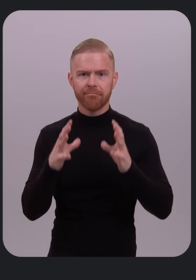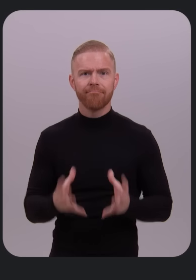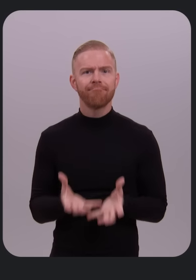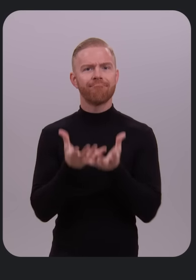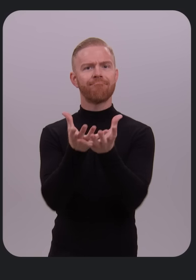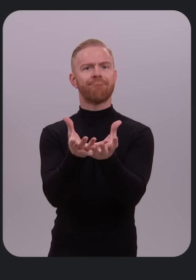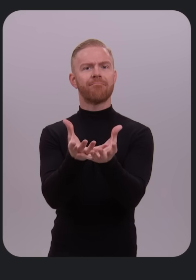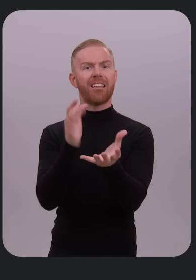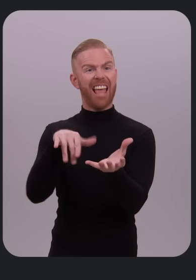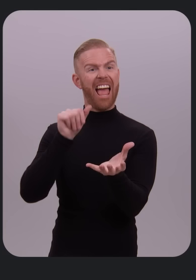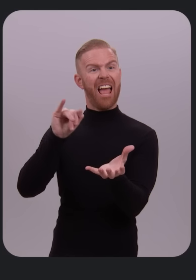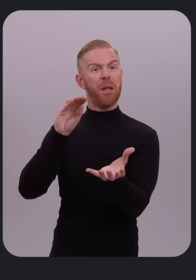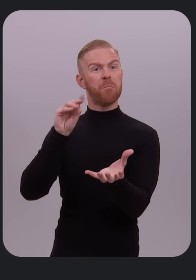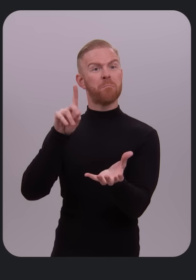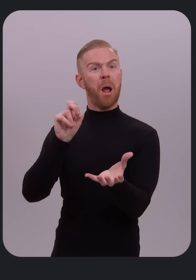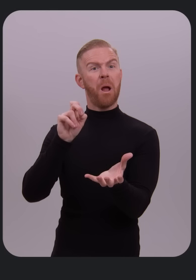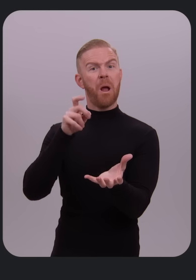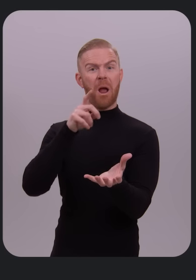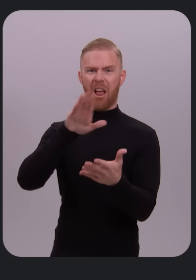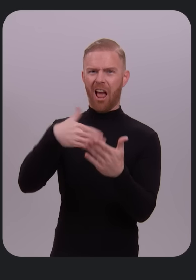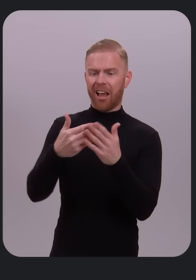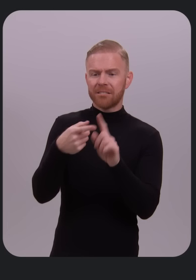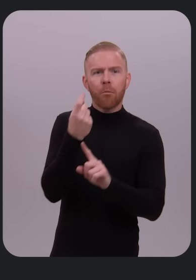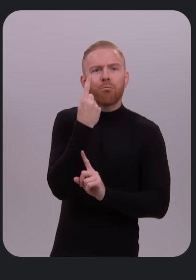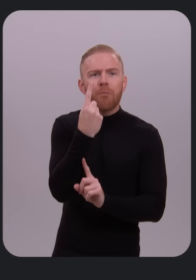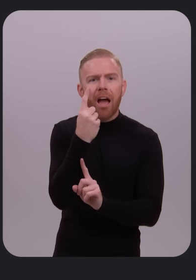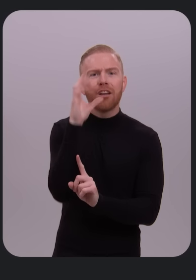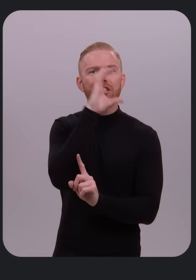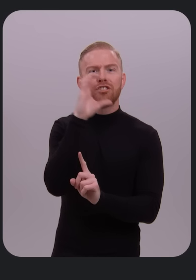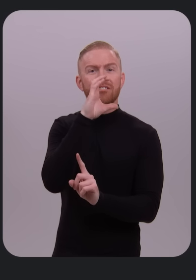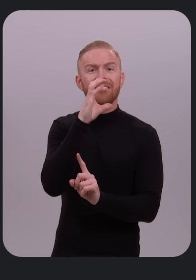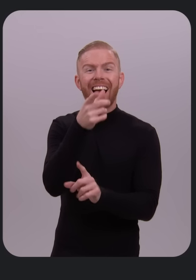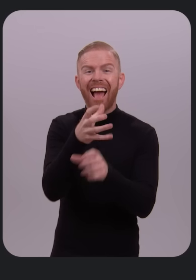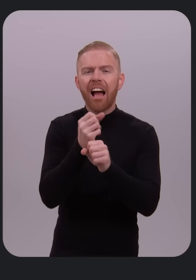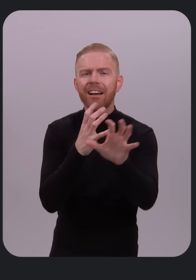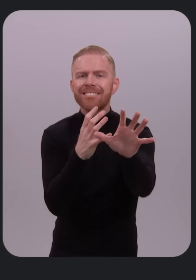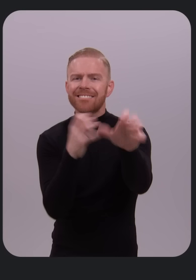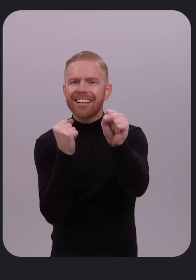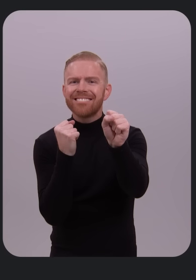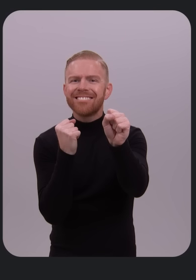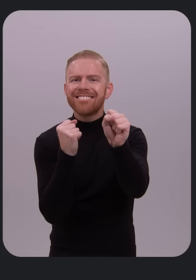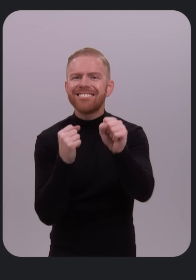all of this from just a single search, and you get it fast.